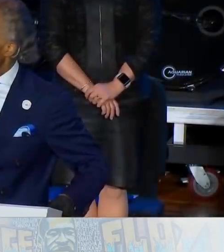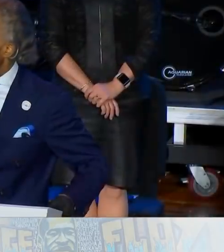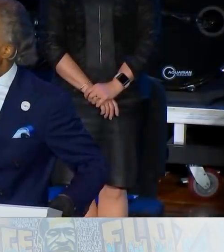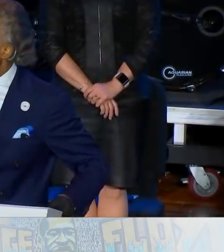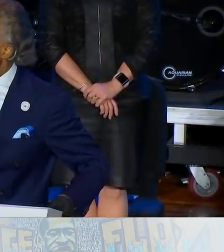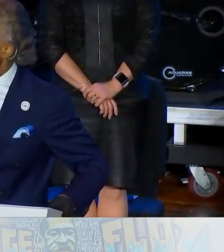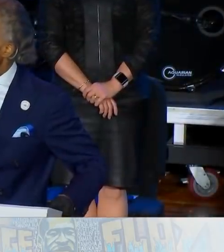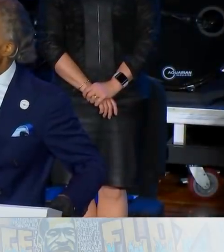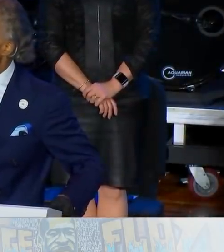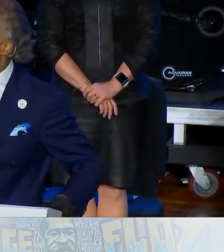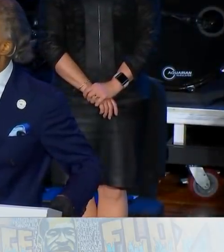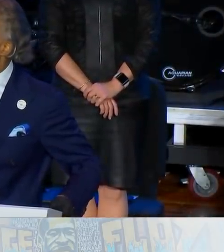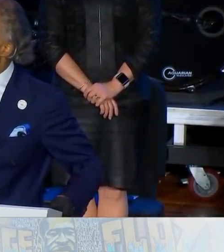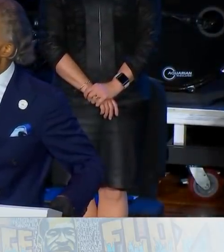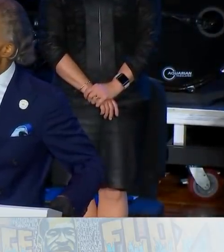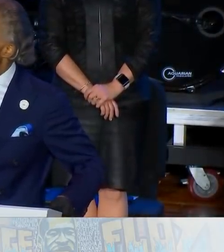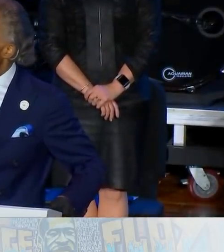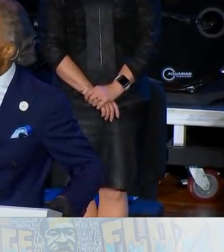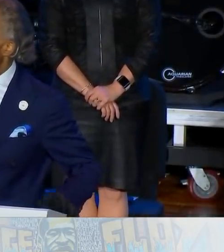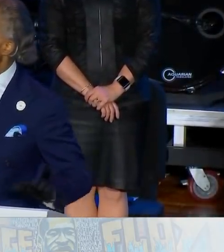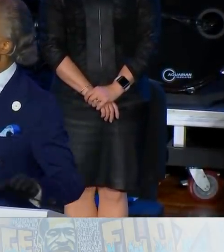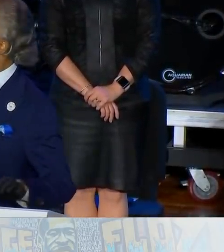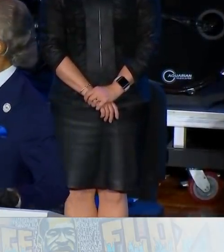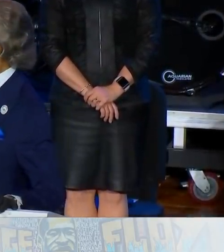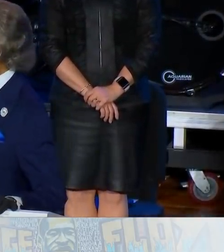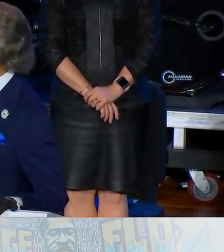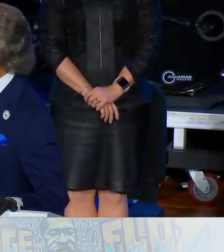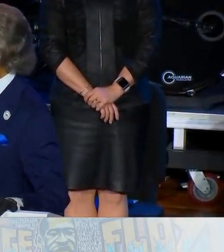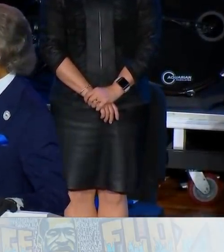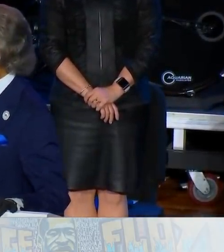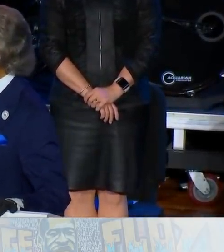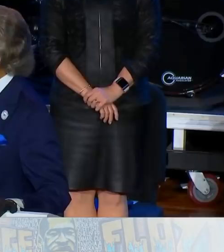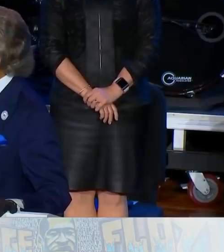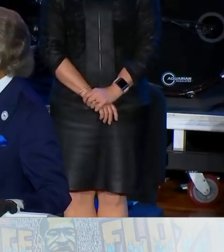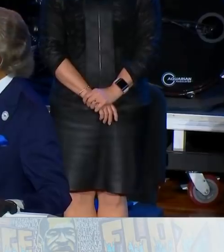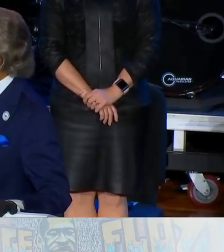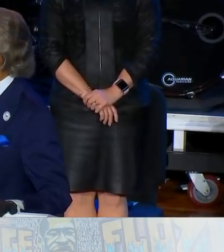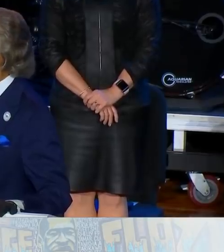SONG FOR THE FAMILY AFTER WHICH DERRICK JOHNSON OF THE NAACP